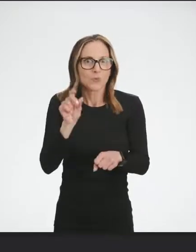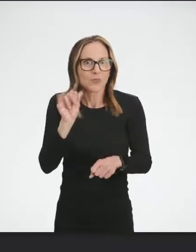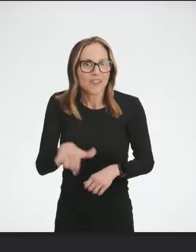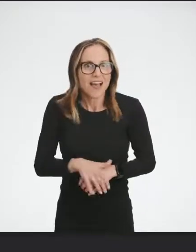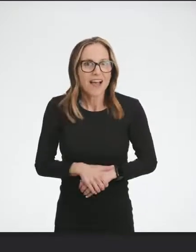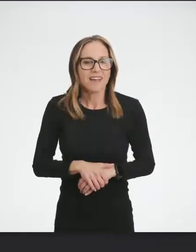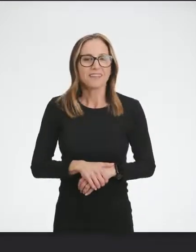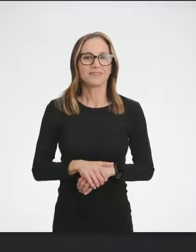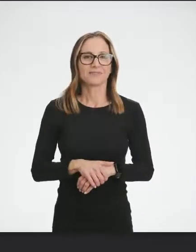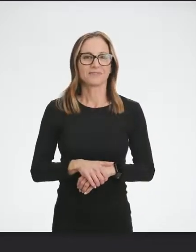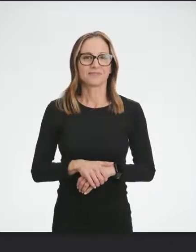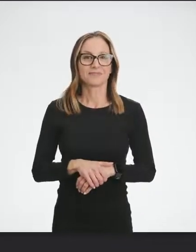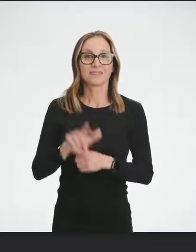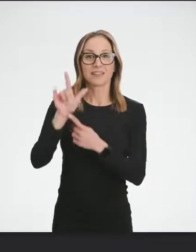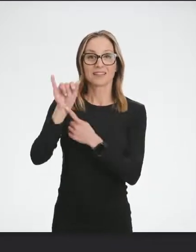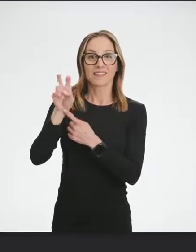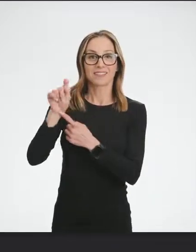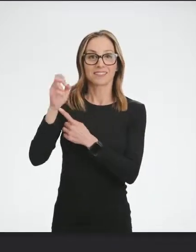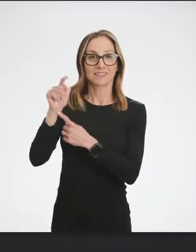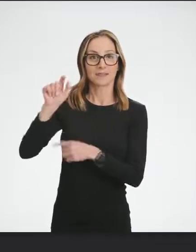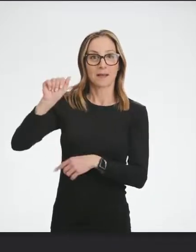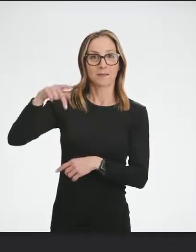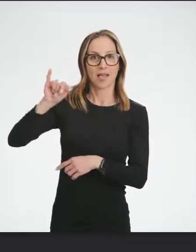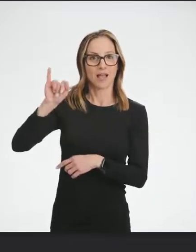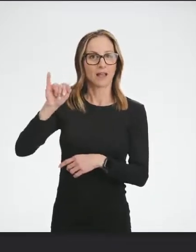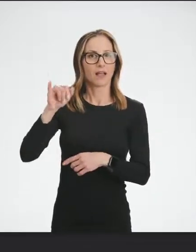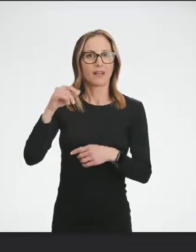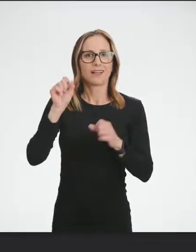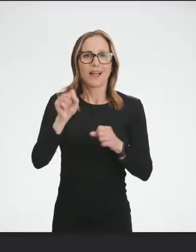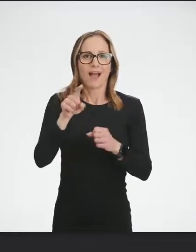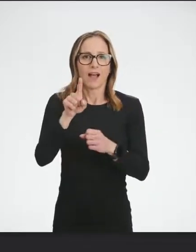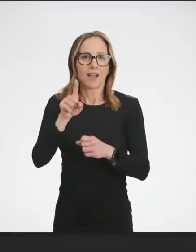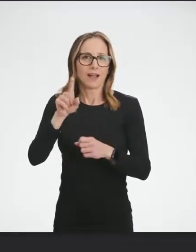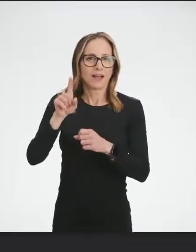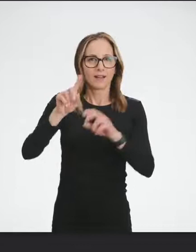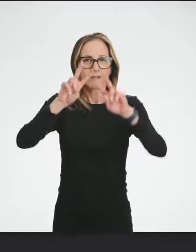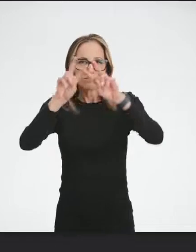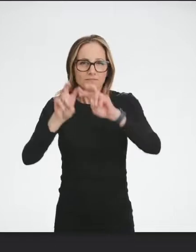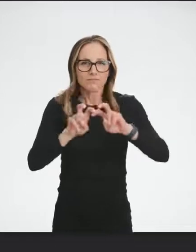The Live Text API unlocks the ability to analyze image content, allowing users to interact